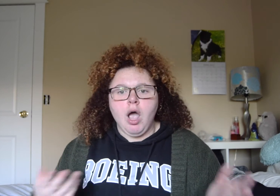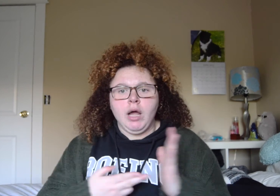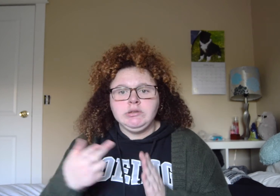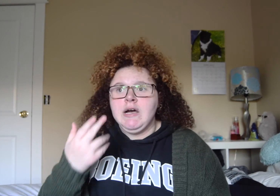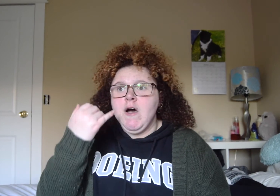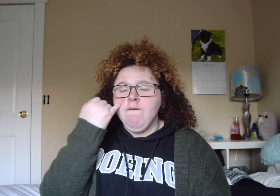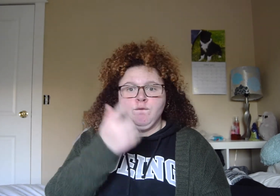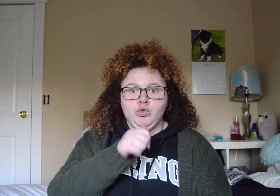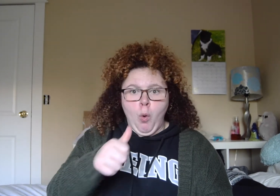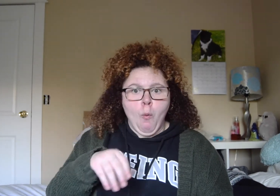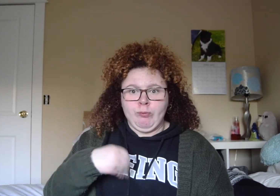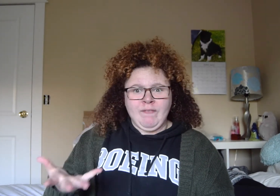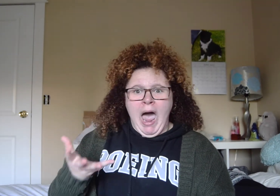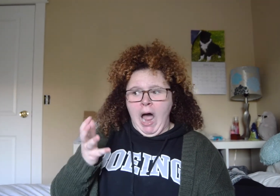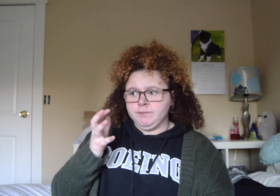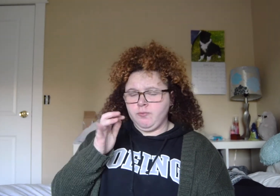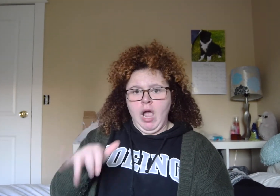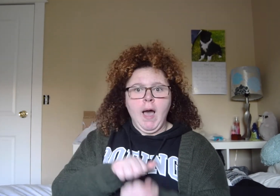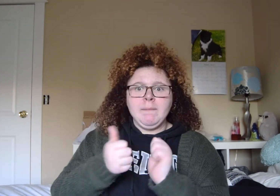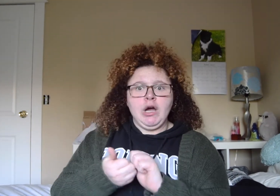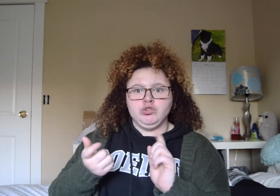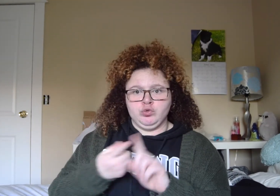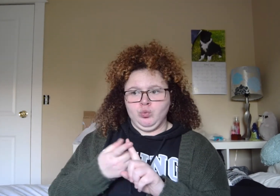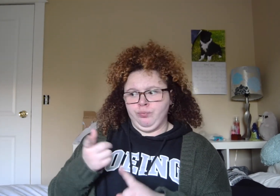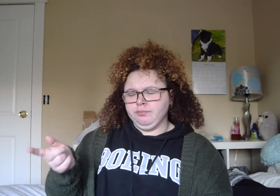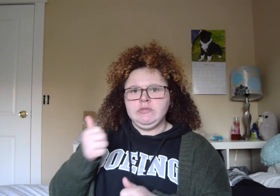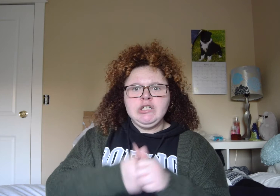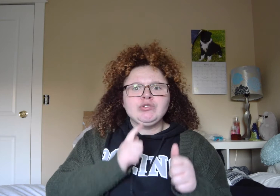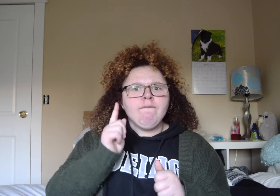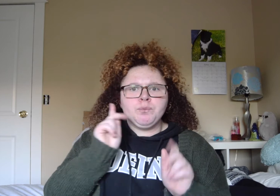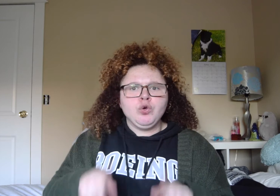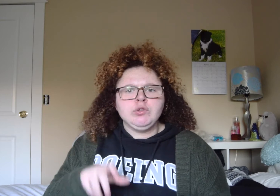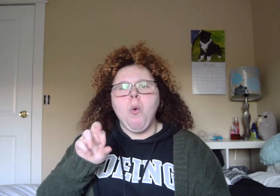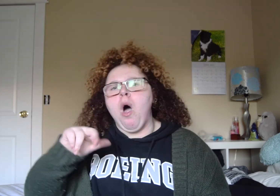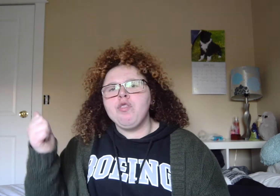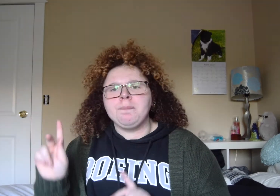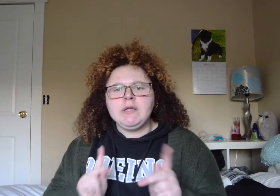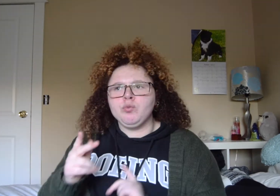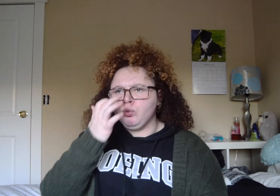Honestly, if you don't provide the accommodation to each deaf person or others